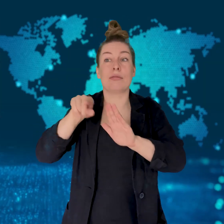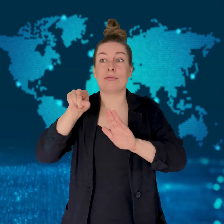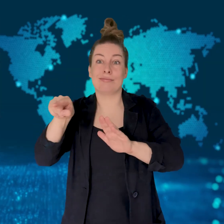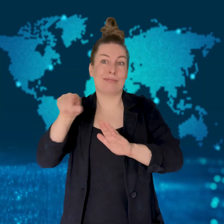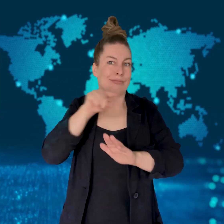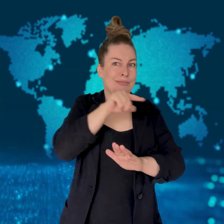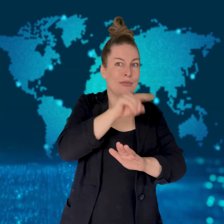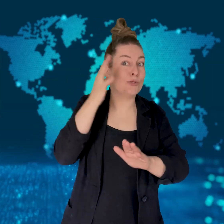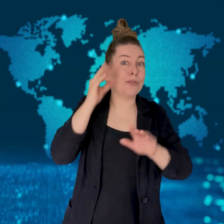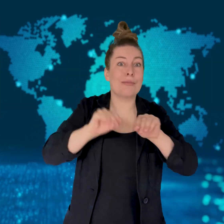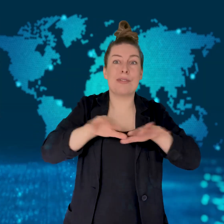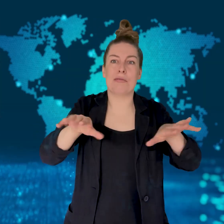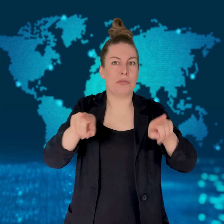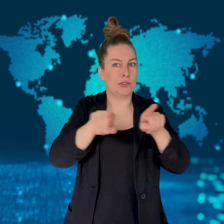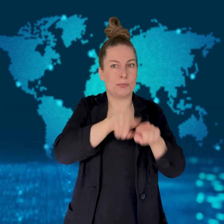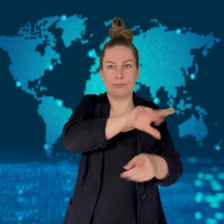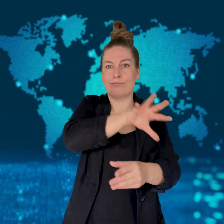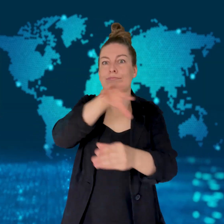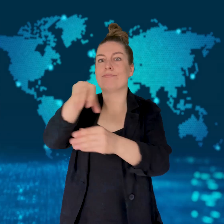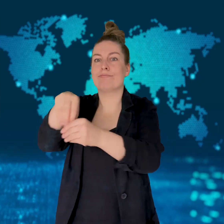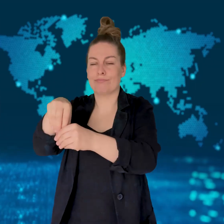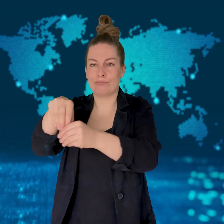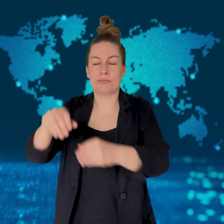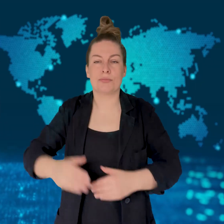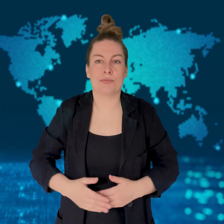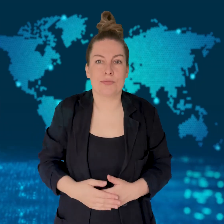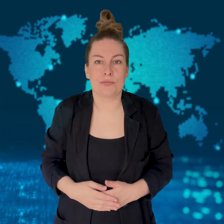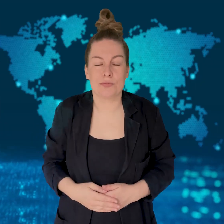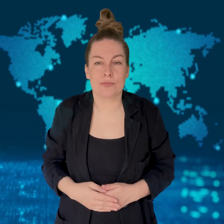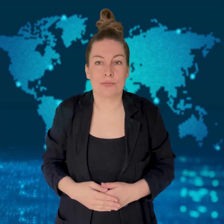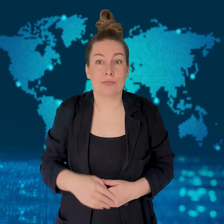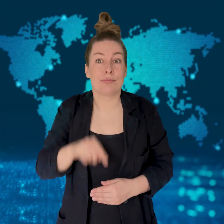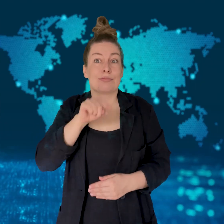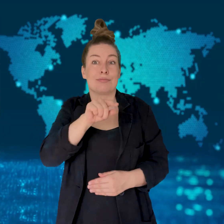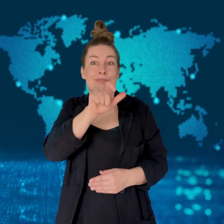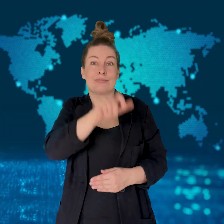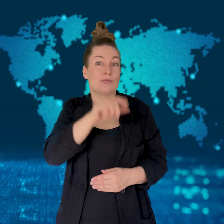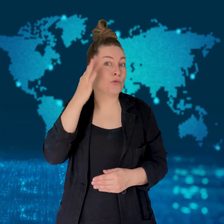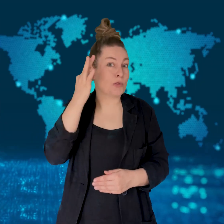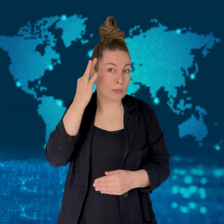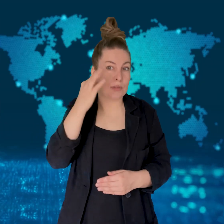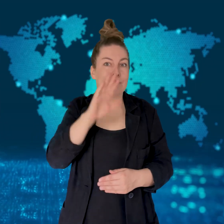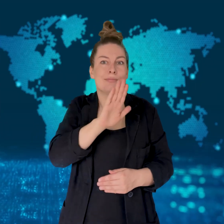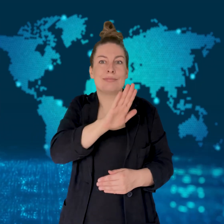publishes news, statements, false or malicious rumors, or